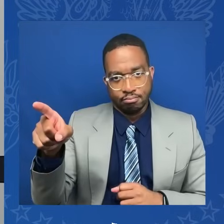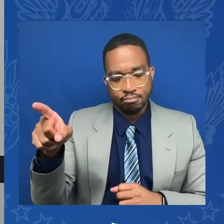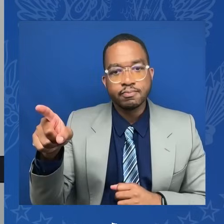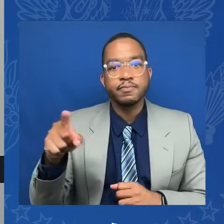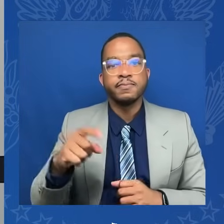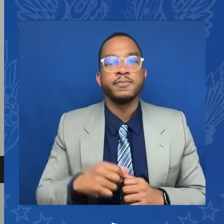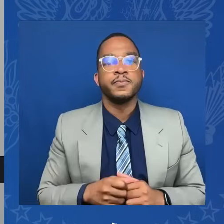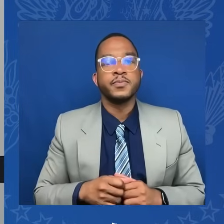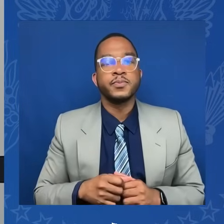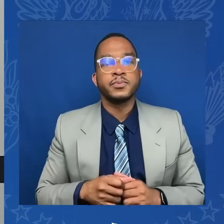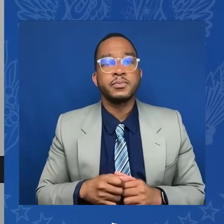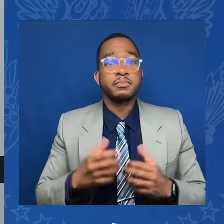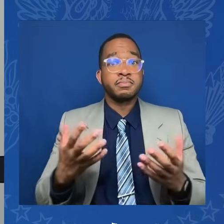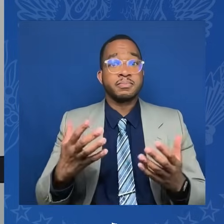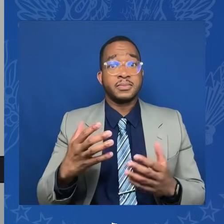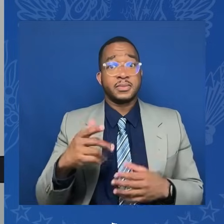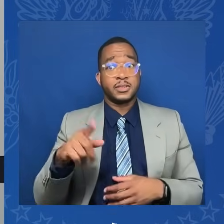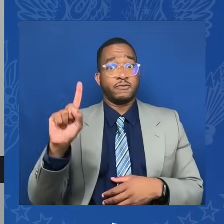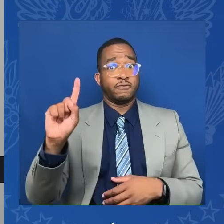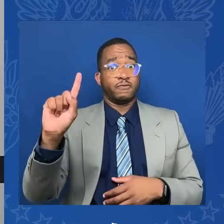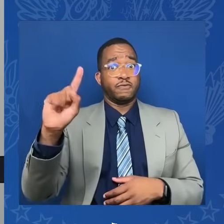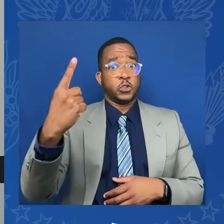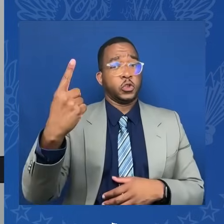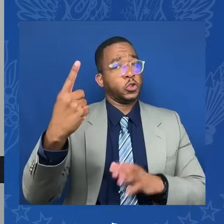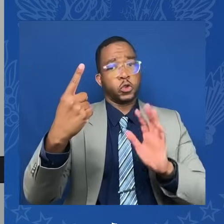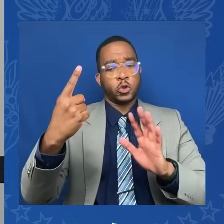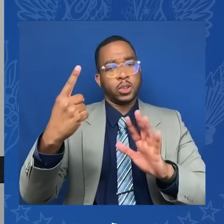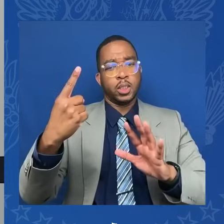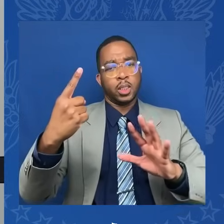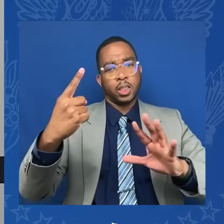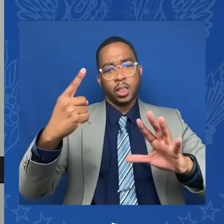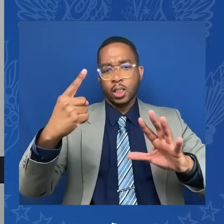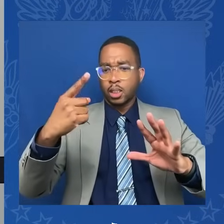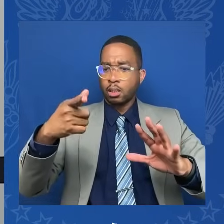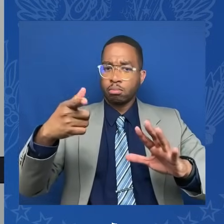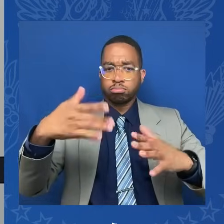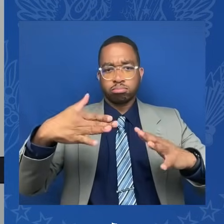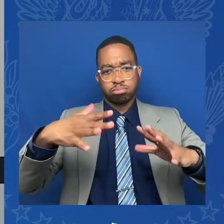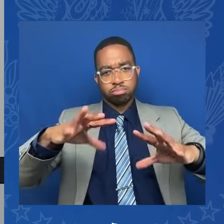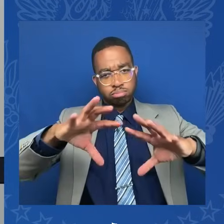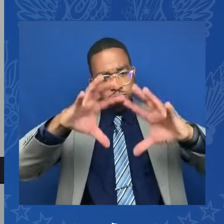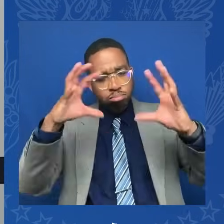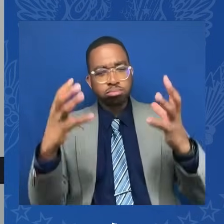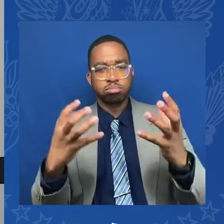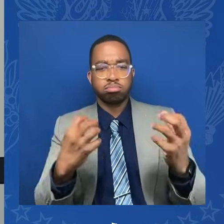but you being clear and loyal partner who respects Europeans